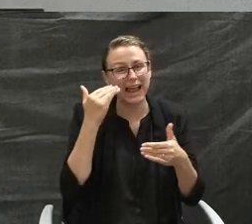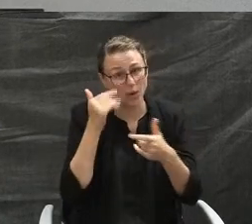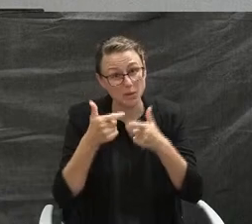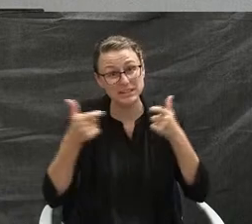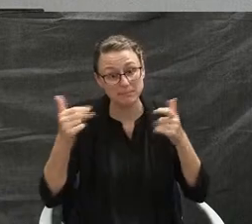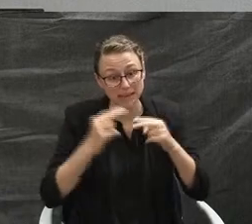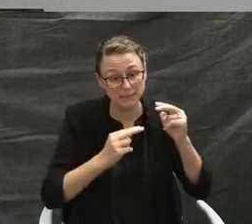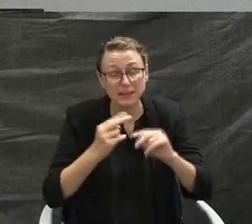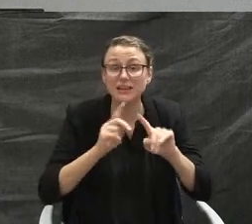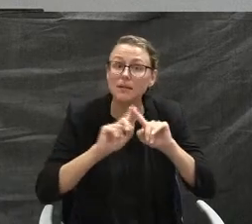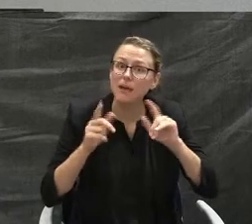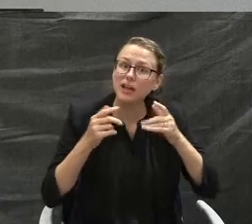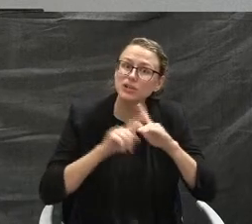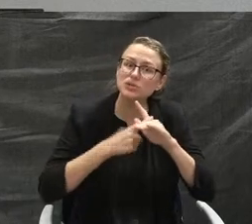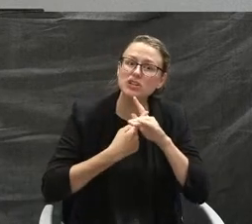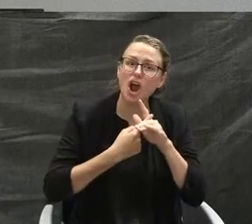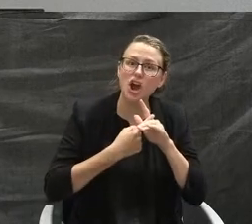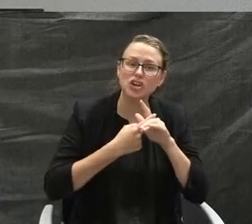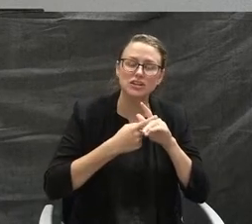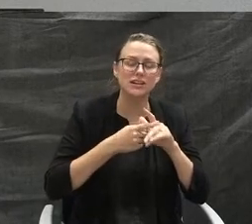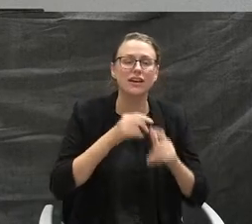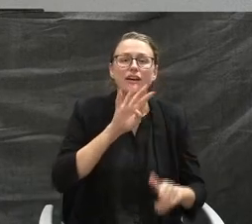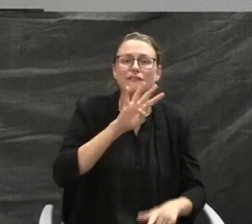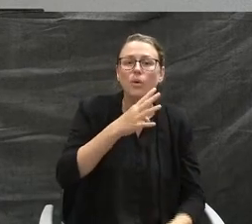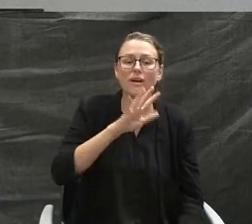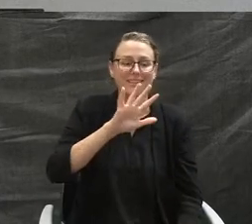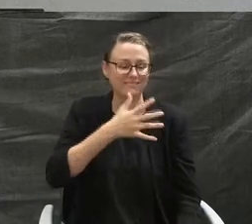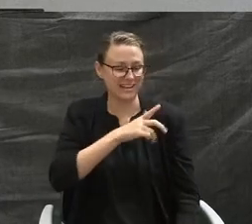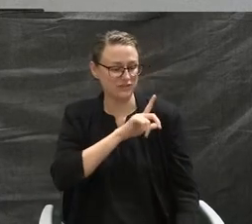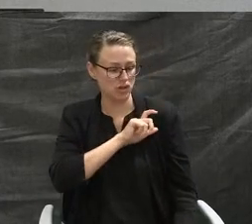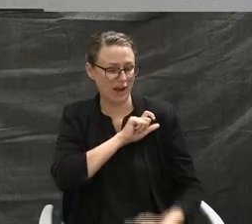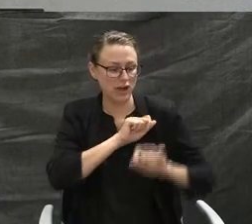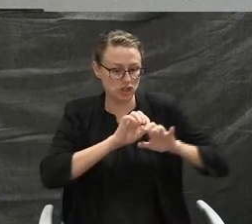graders out, they'll fill up much of that that building, but